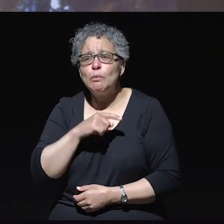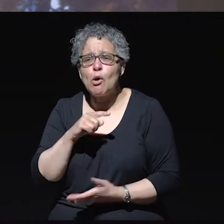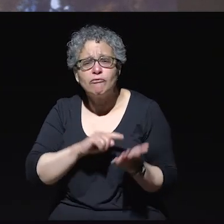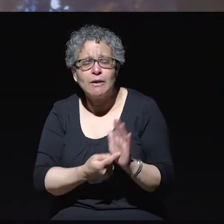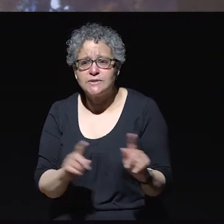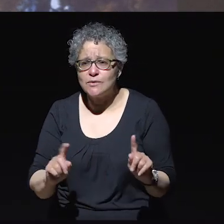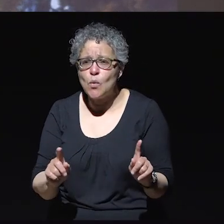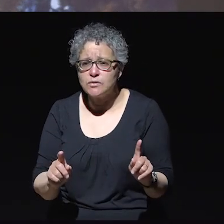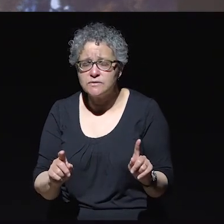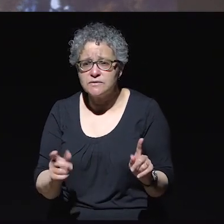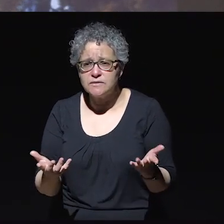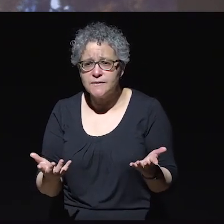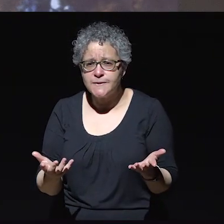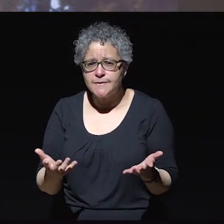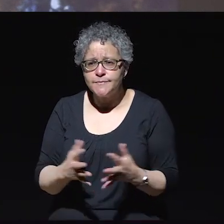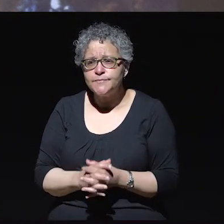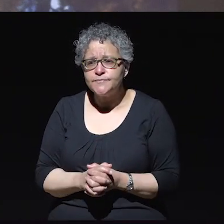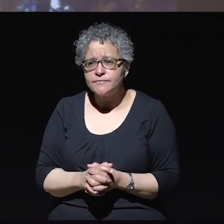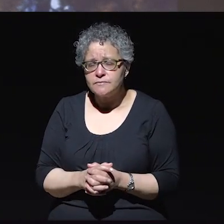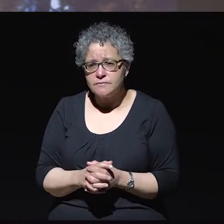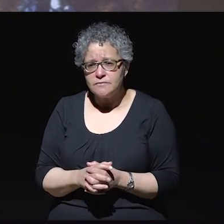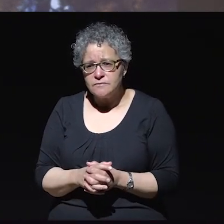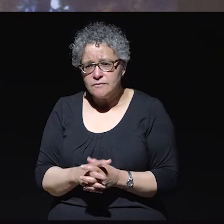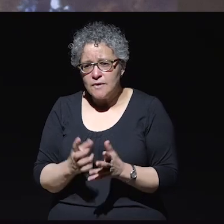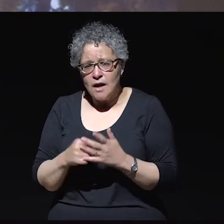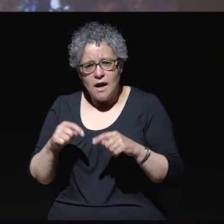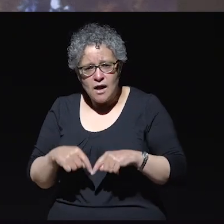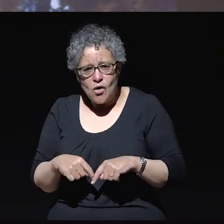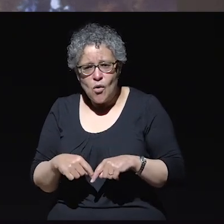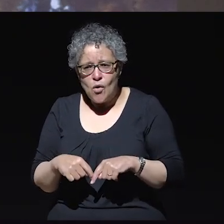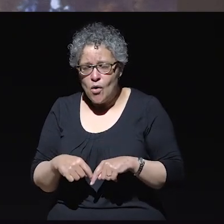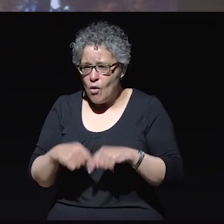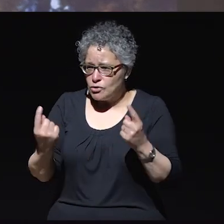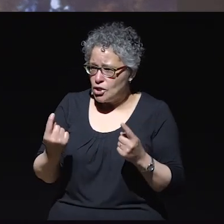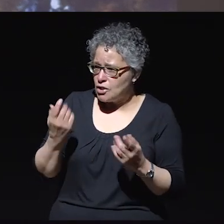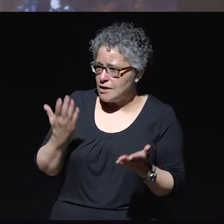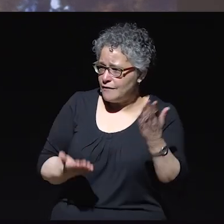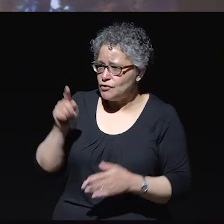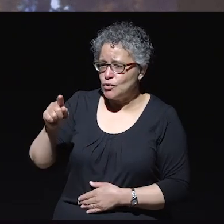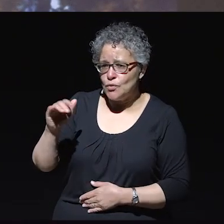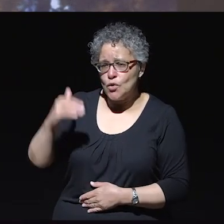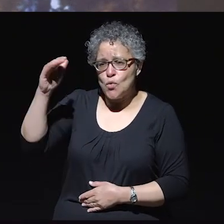is perhaps not just an alternative Northern European focus for British Art, perhaps,